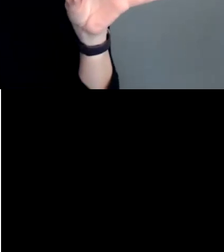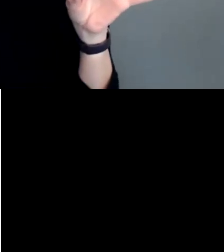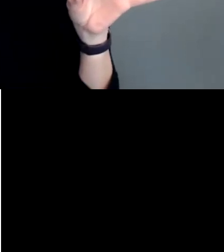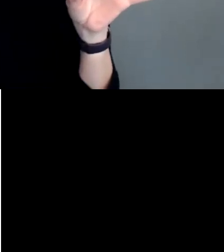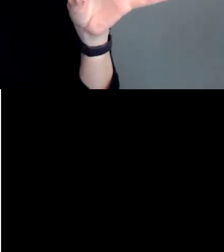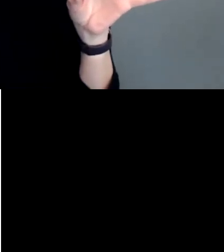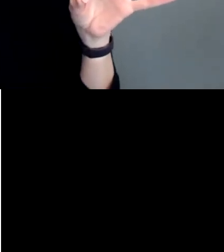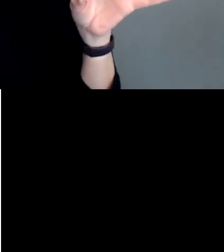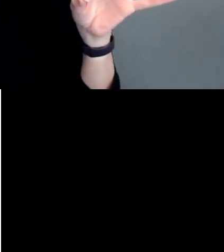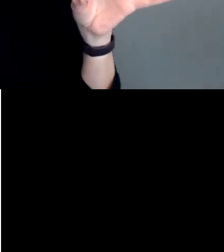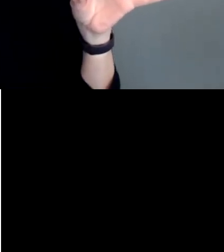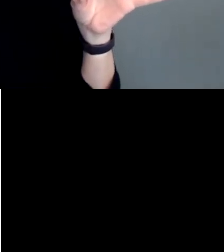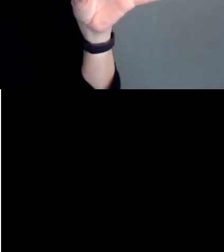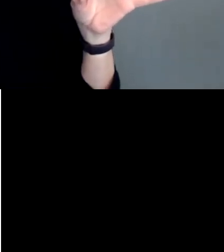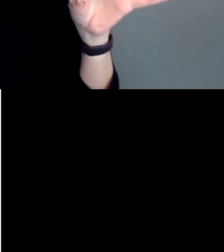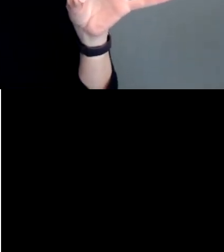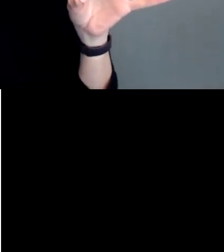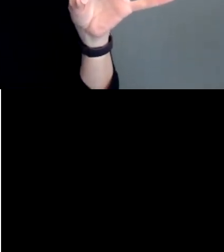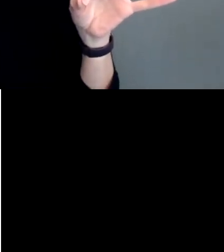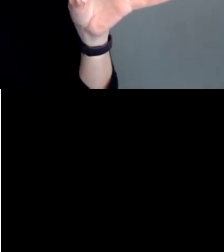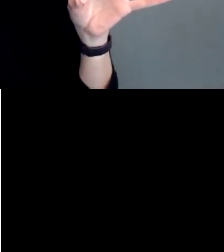And -- yeah, that -- I think that has as much information as